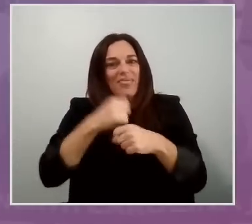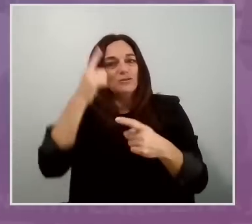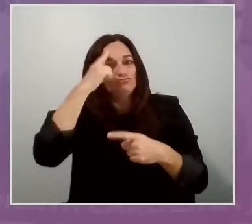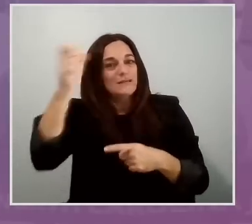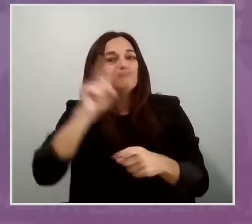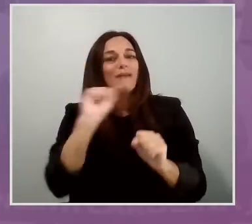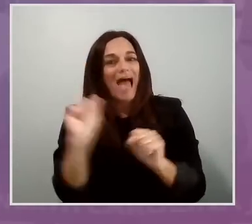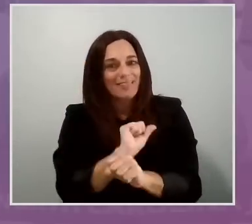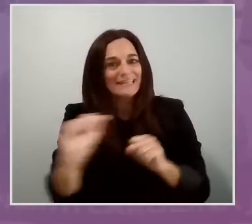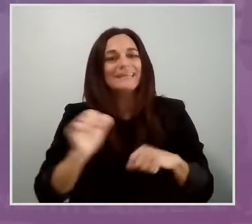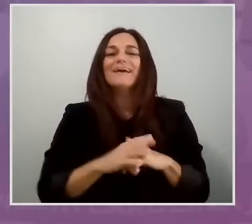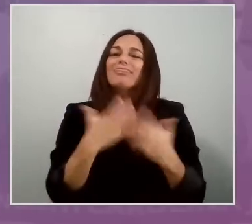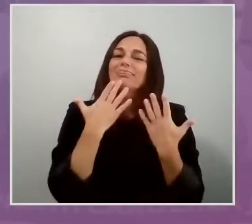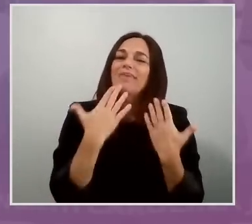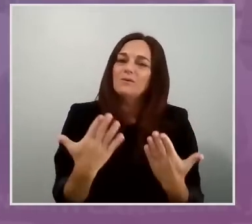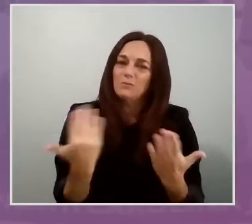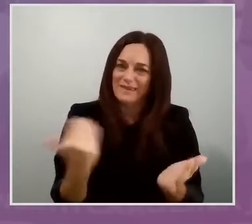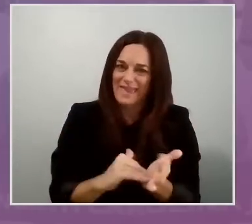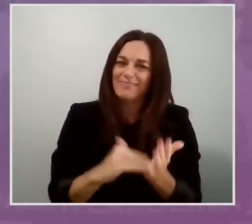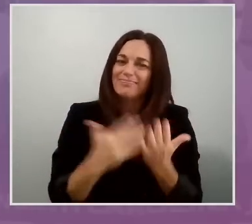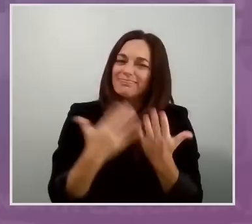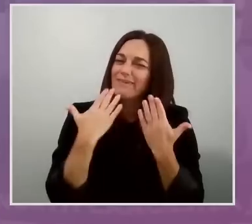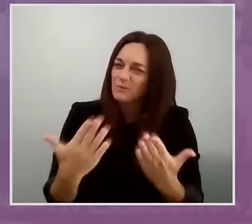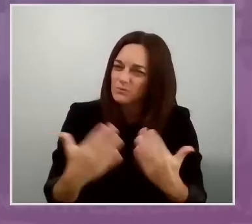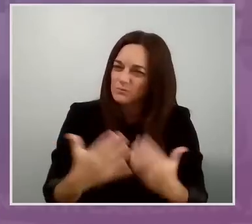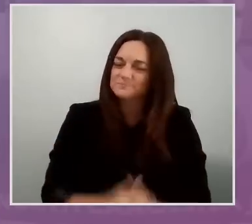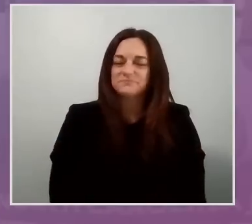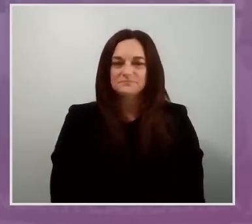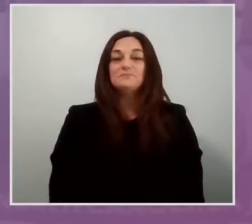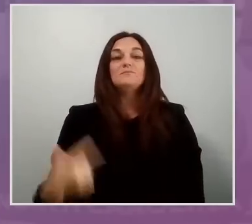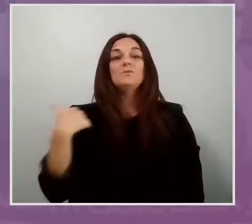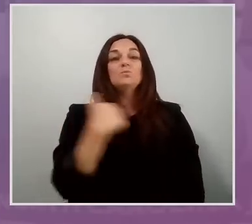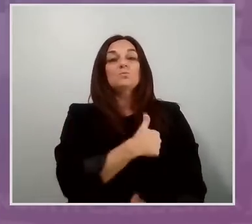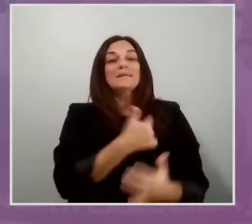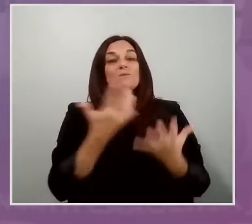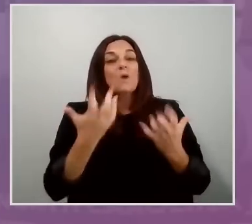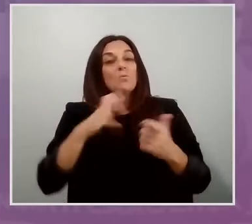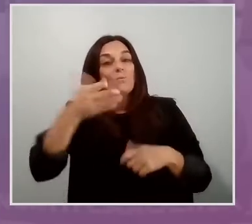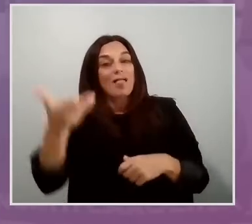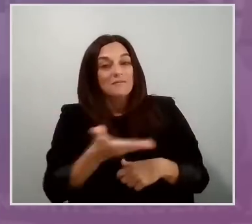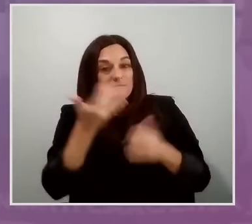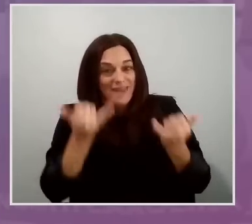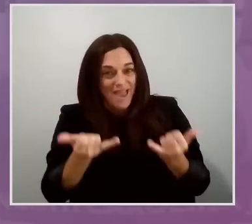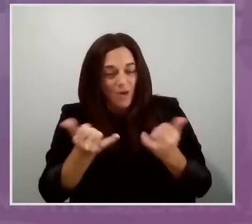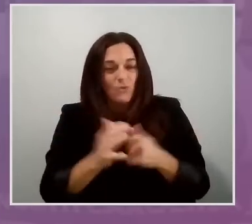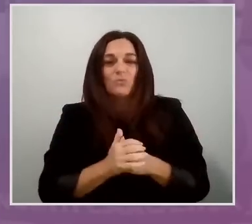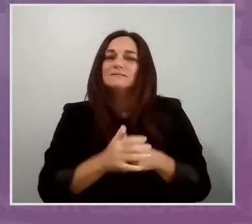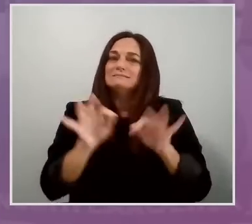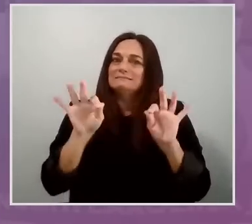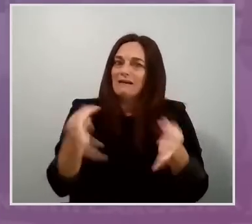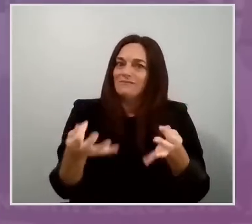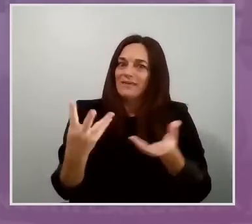AND WE'RE ALL WORKING TO MAKE THAT DREAM A REALITY.